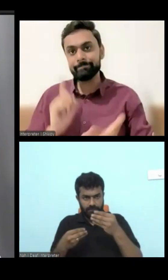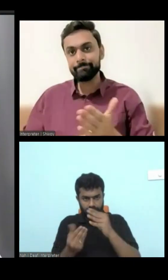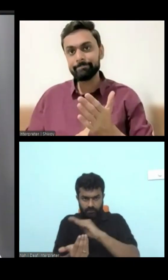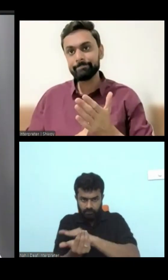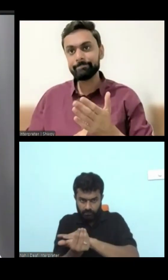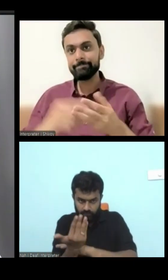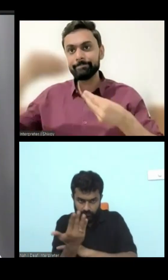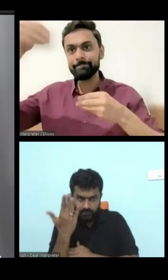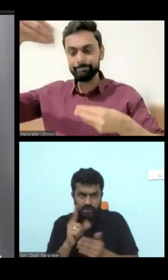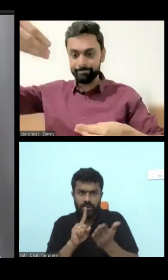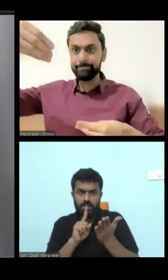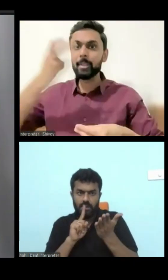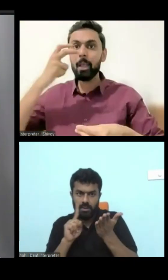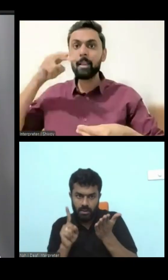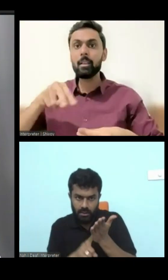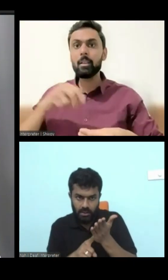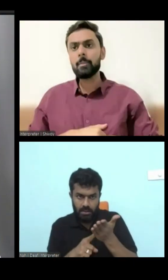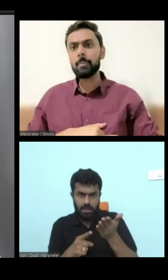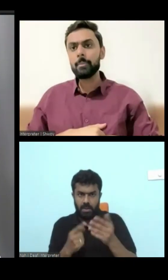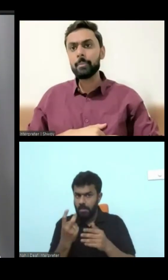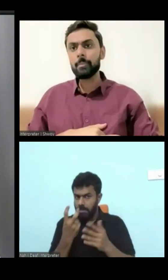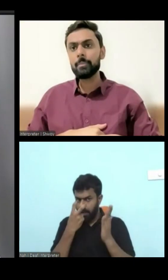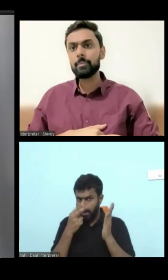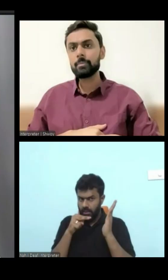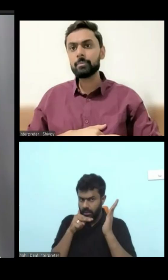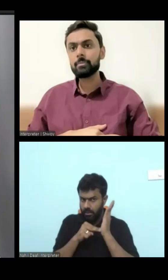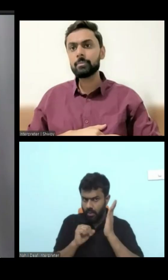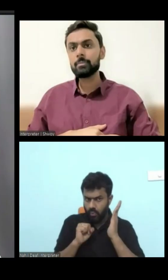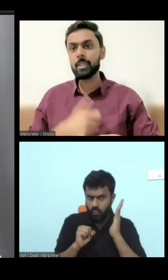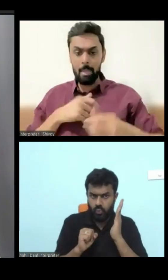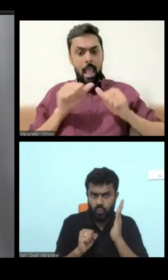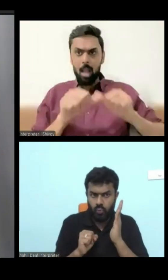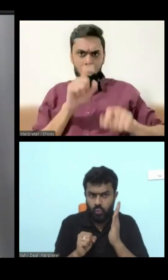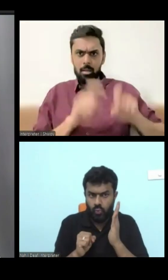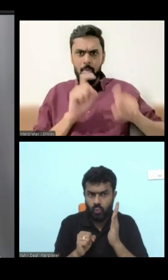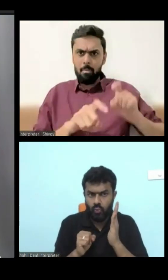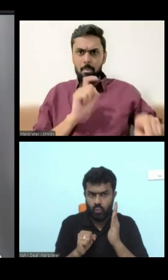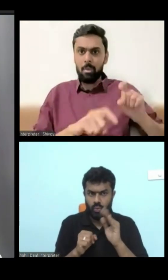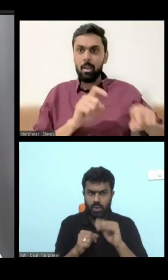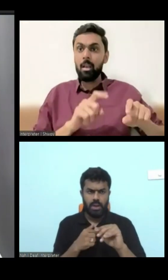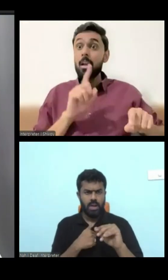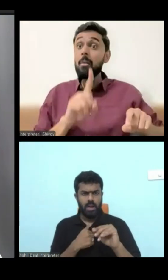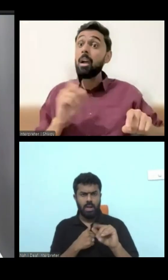So the question is, if you are able to type your answers, but you still need a reader to read out